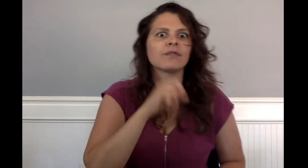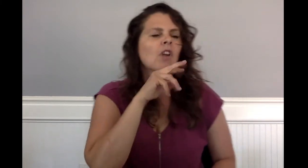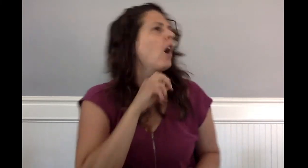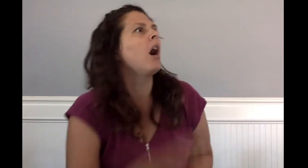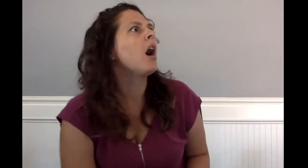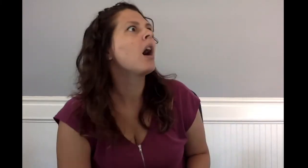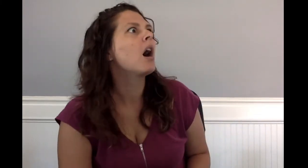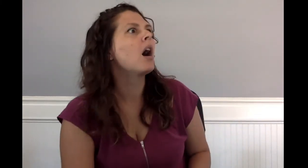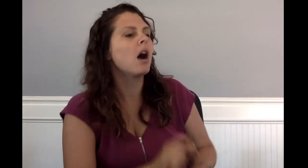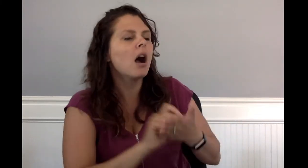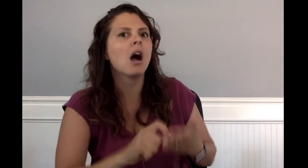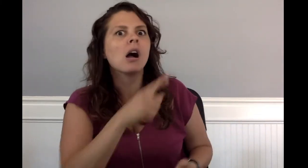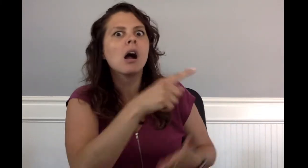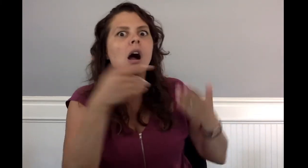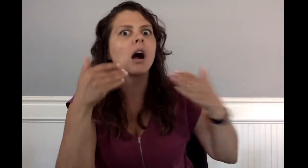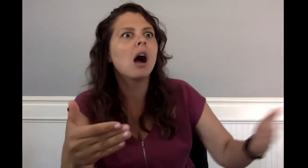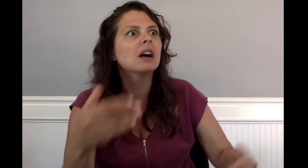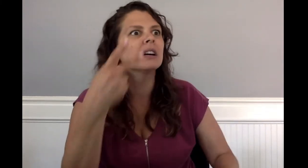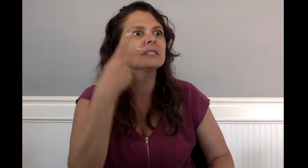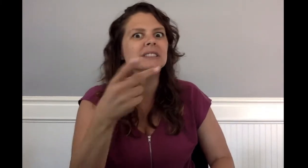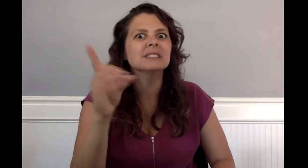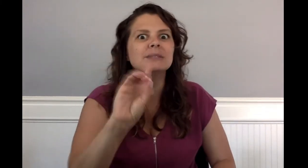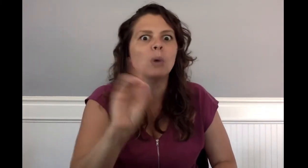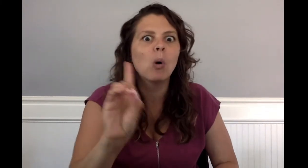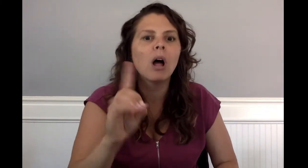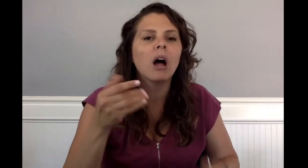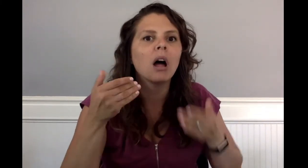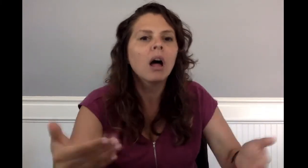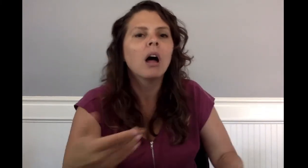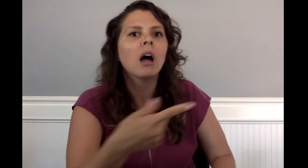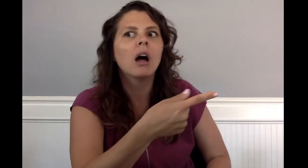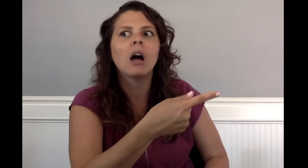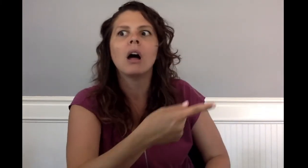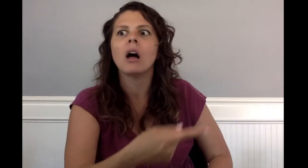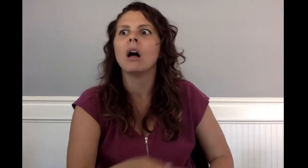“You went to see Desdemona?!"